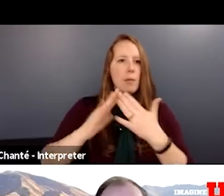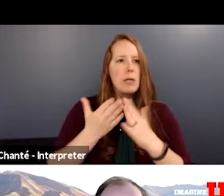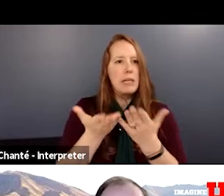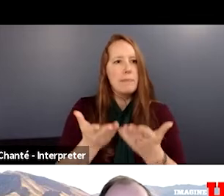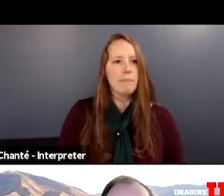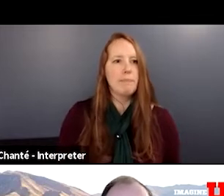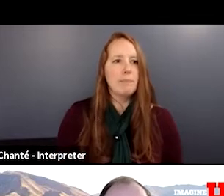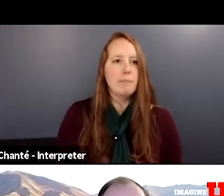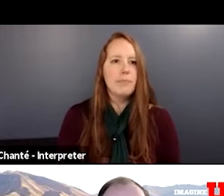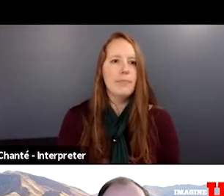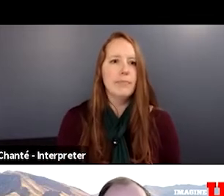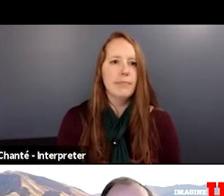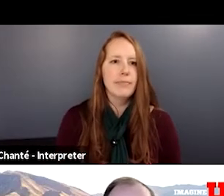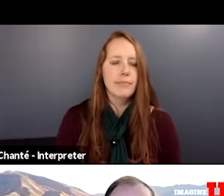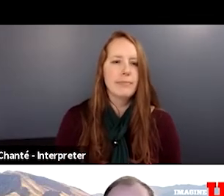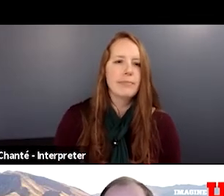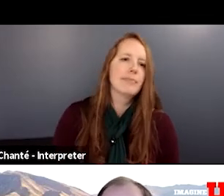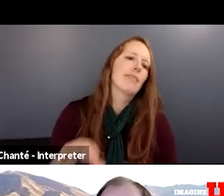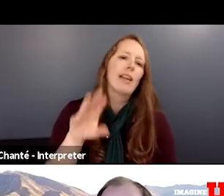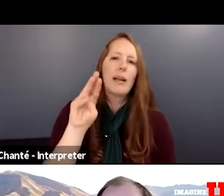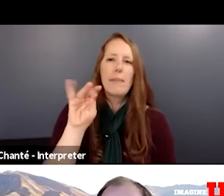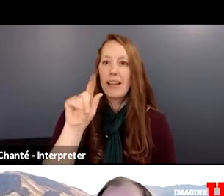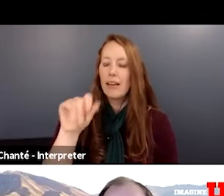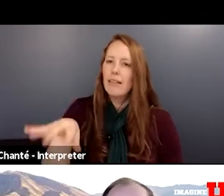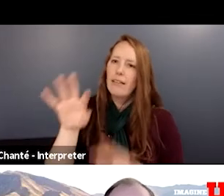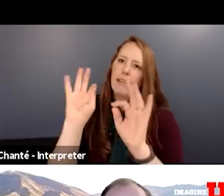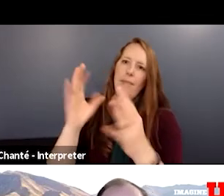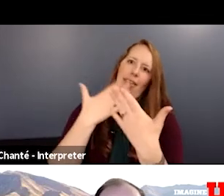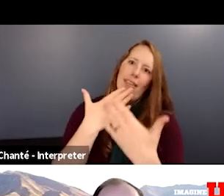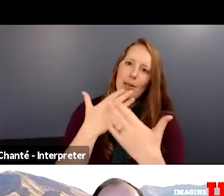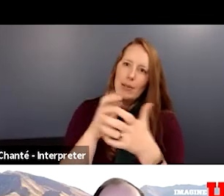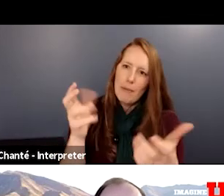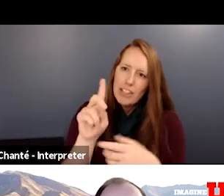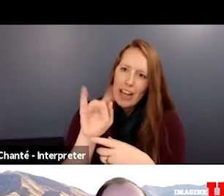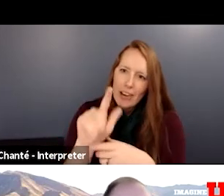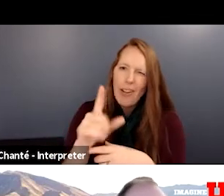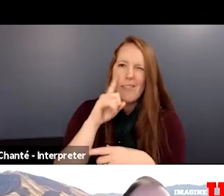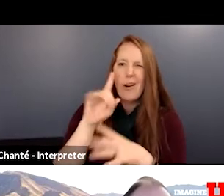Thank you so much, Daniel, for that awesome definition and also just setting the tone.